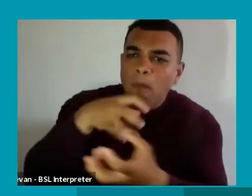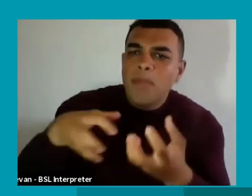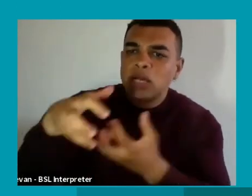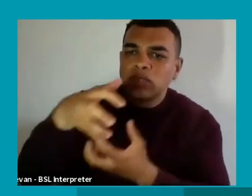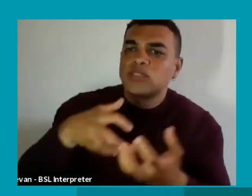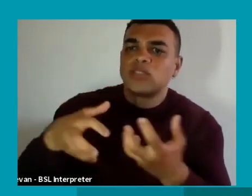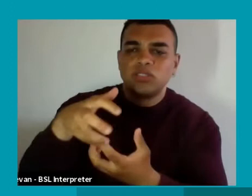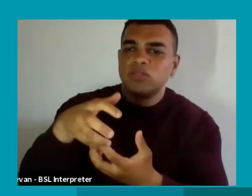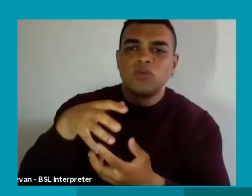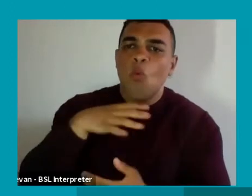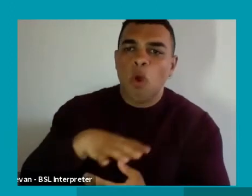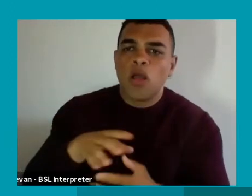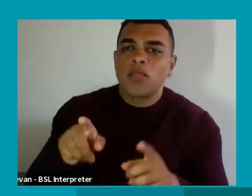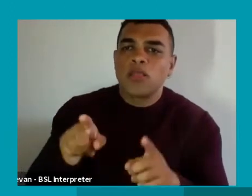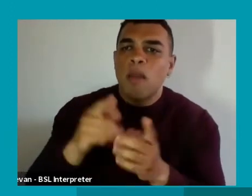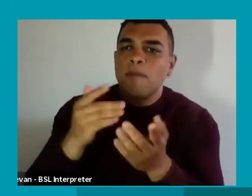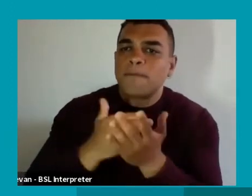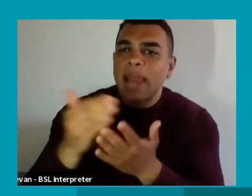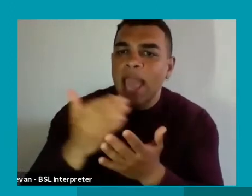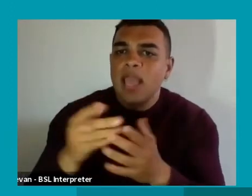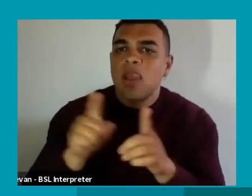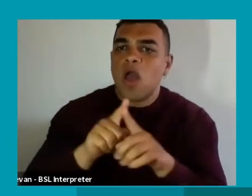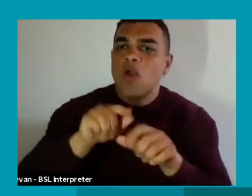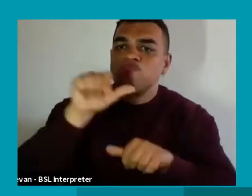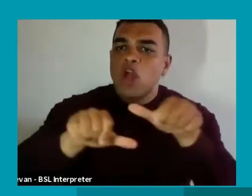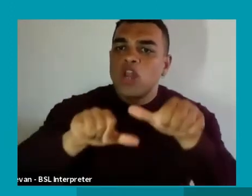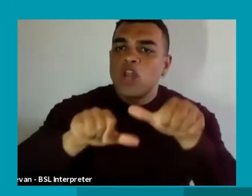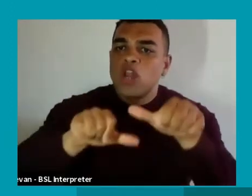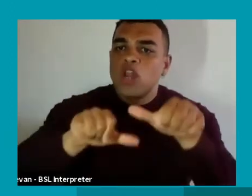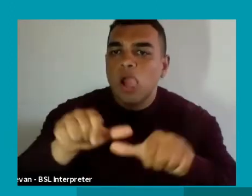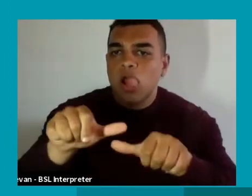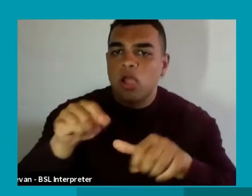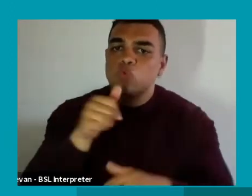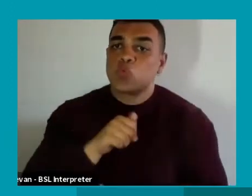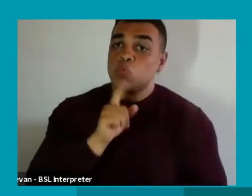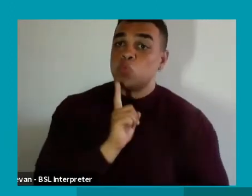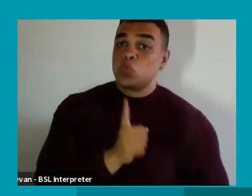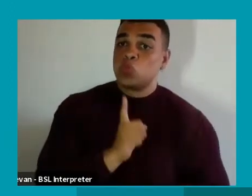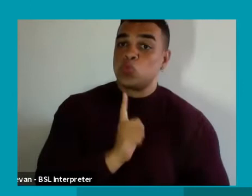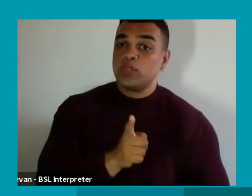ATS will pull the information together. And create a chronological CV.